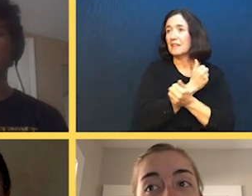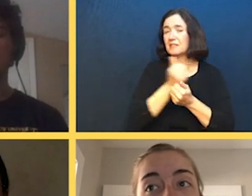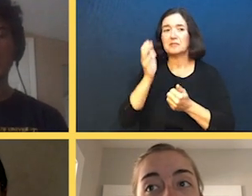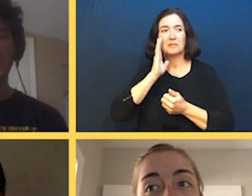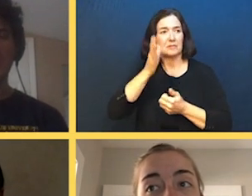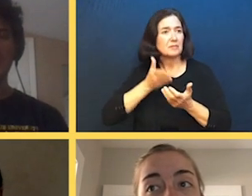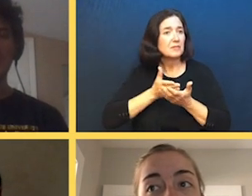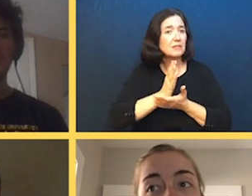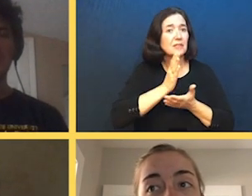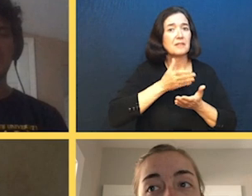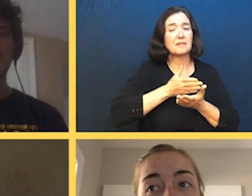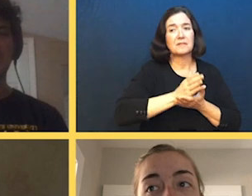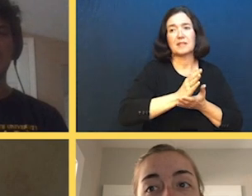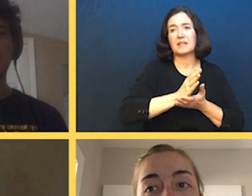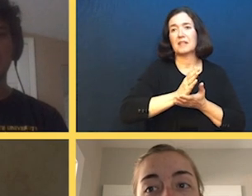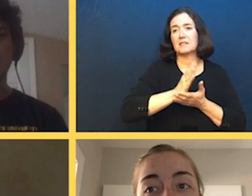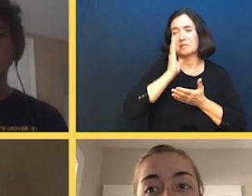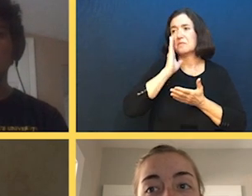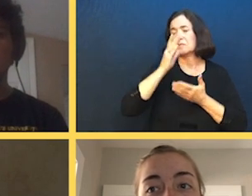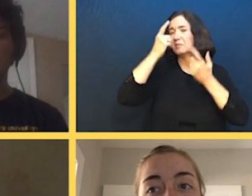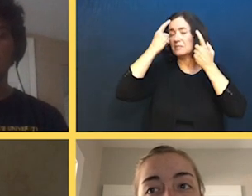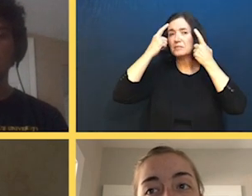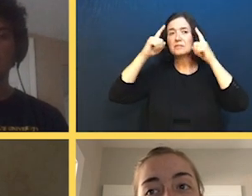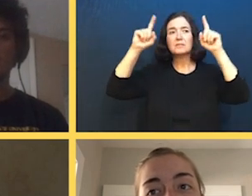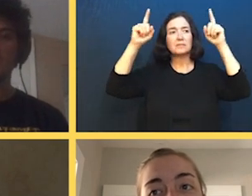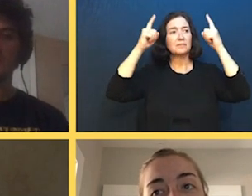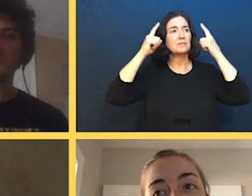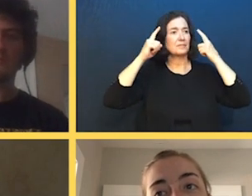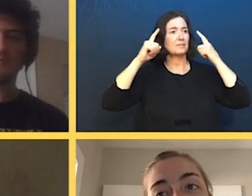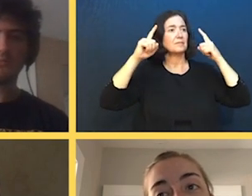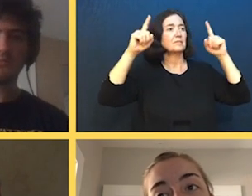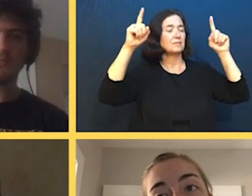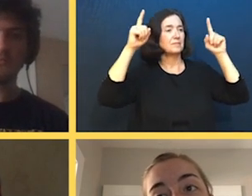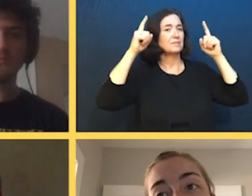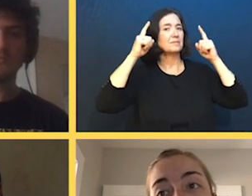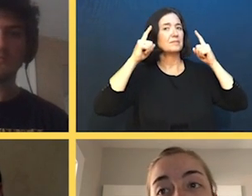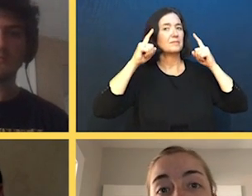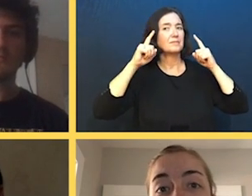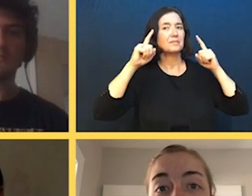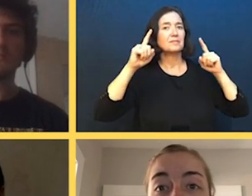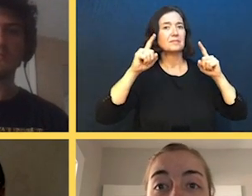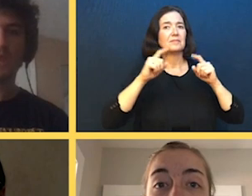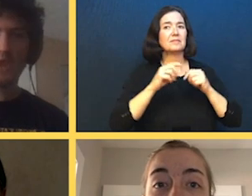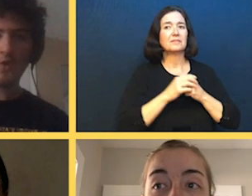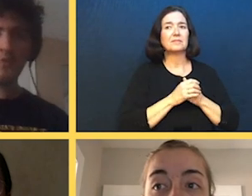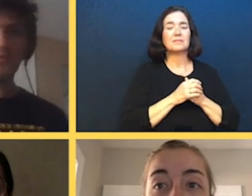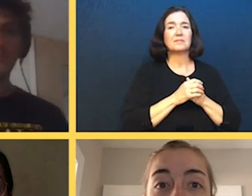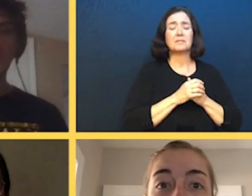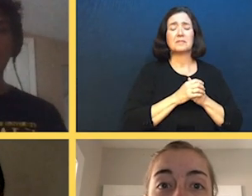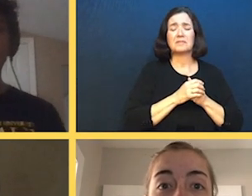Everything's gonna be all right It's gonna be OK.